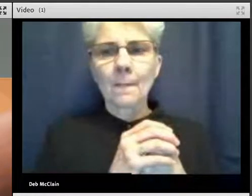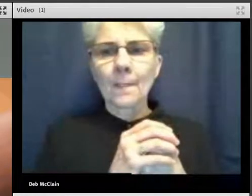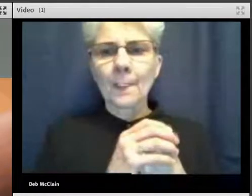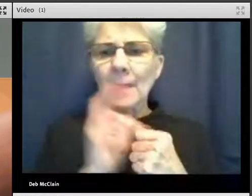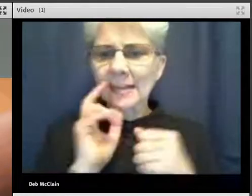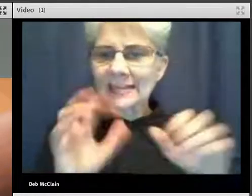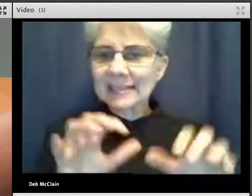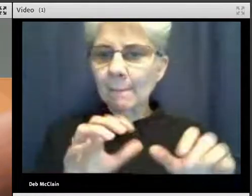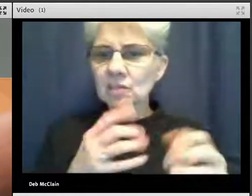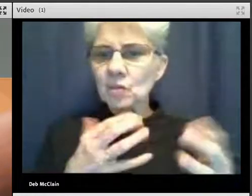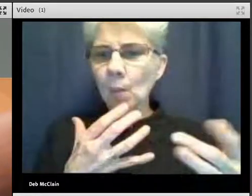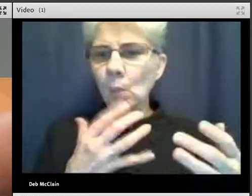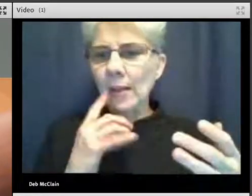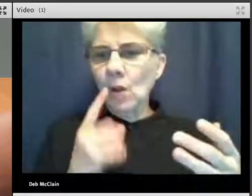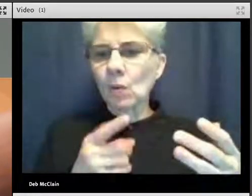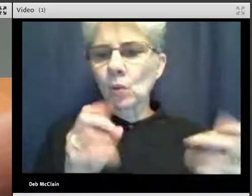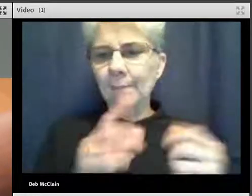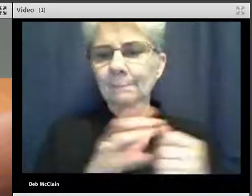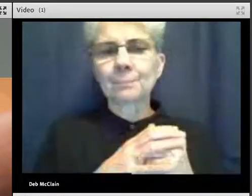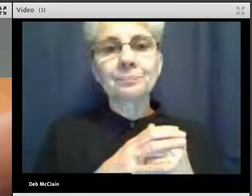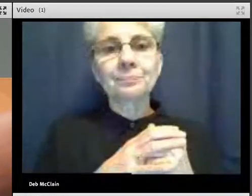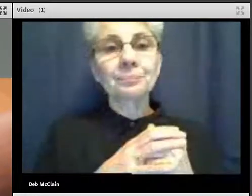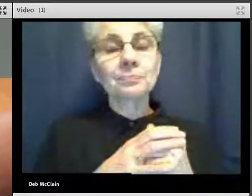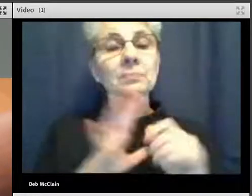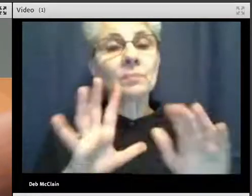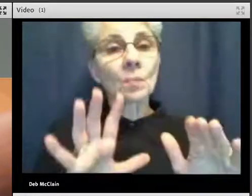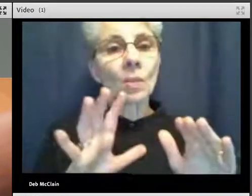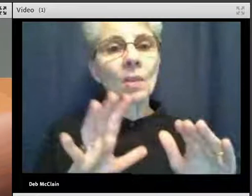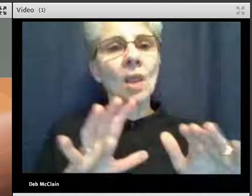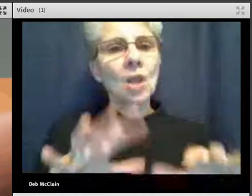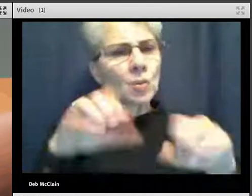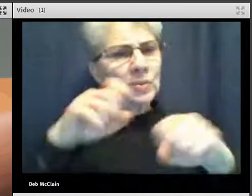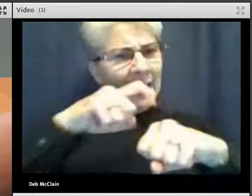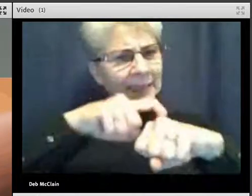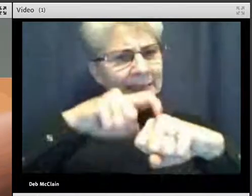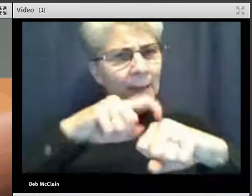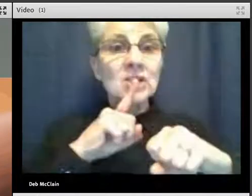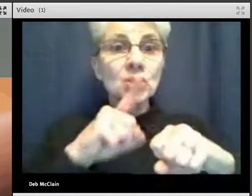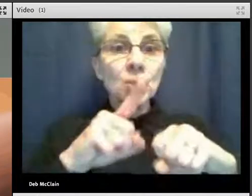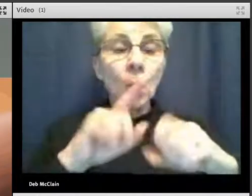I see some typing, some kind of positive. OK, so taking the time to make sure